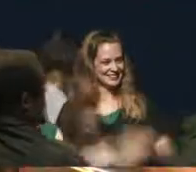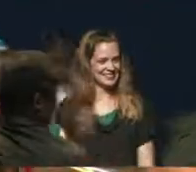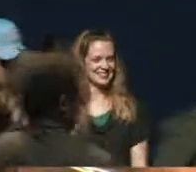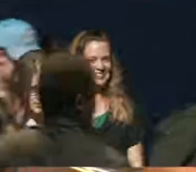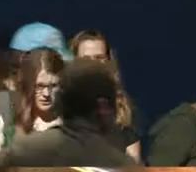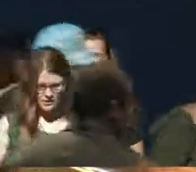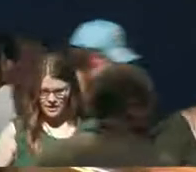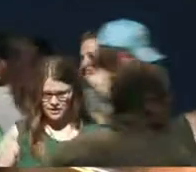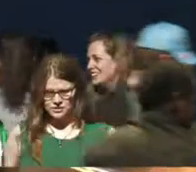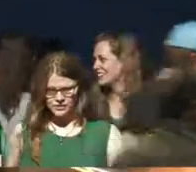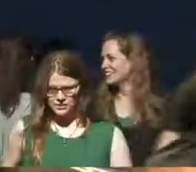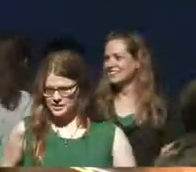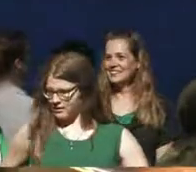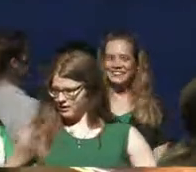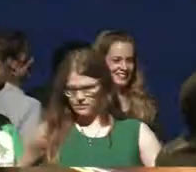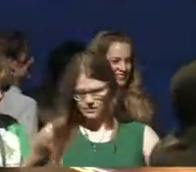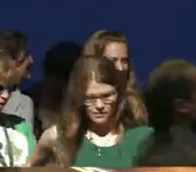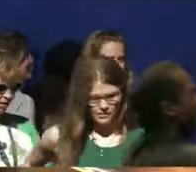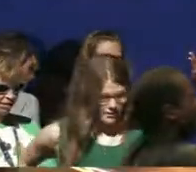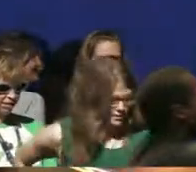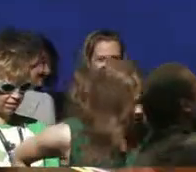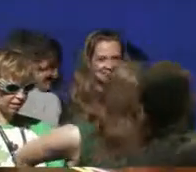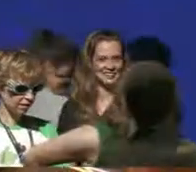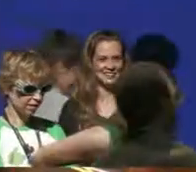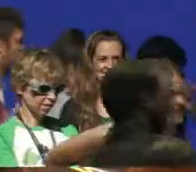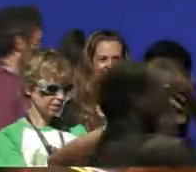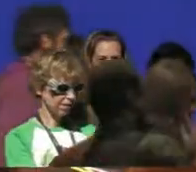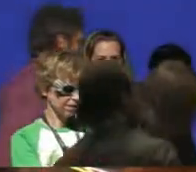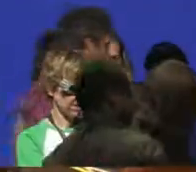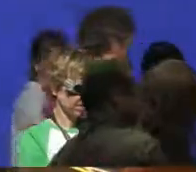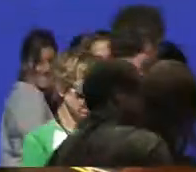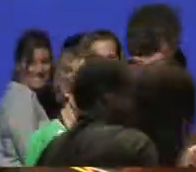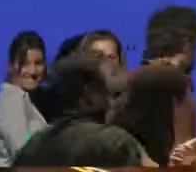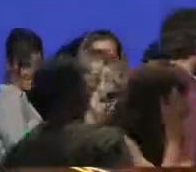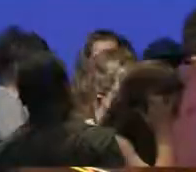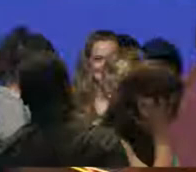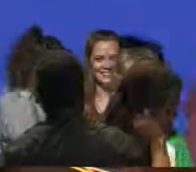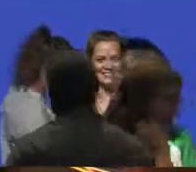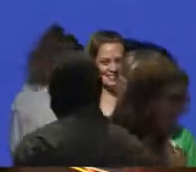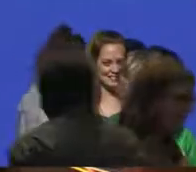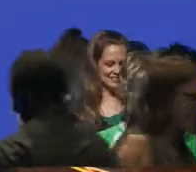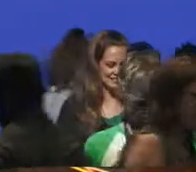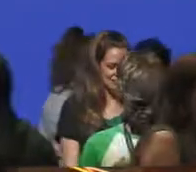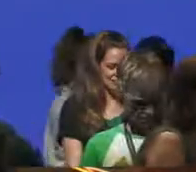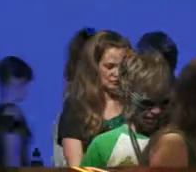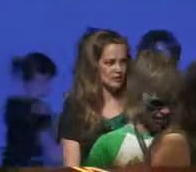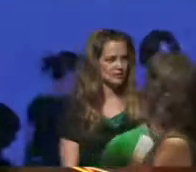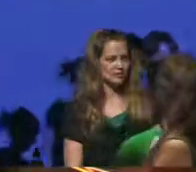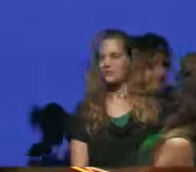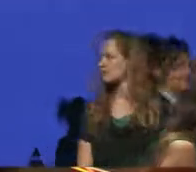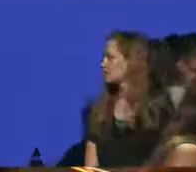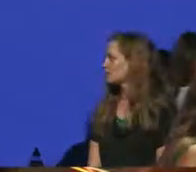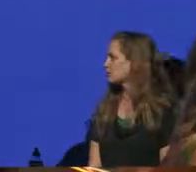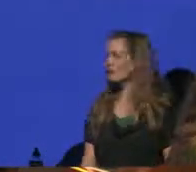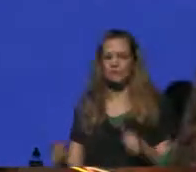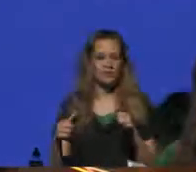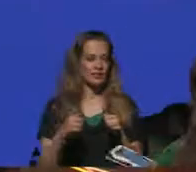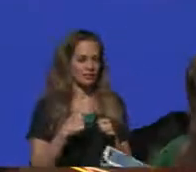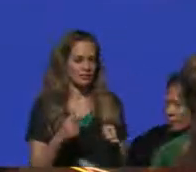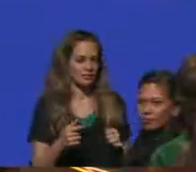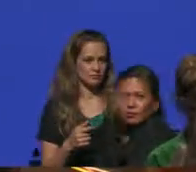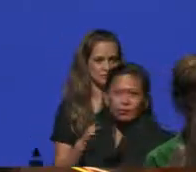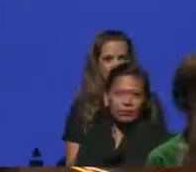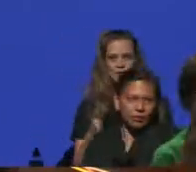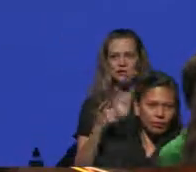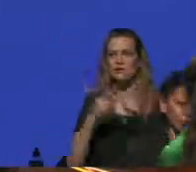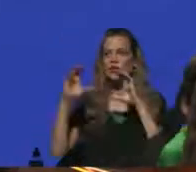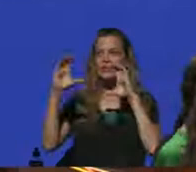dancers hi ten. Cyrus speaks: So this first conversation burst is thinking